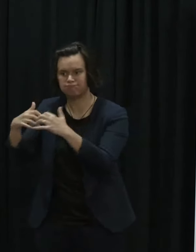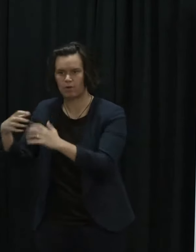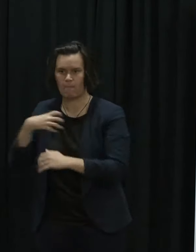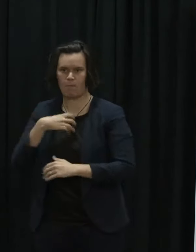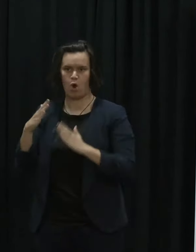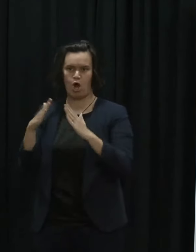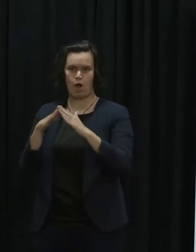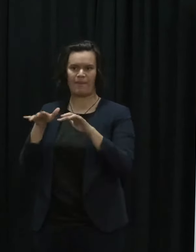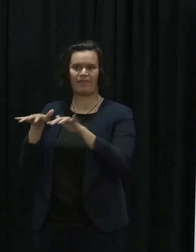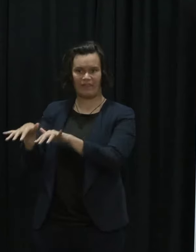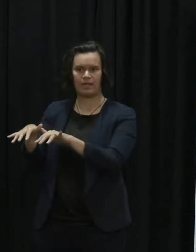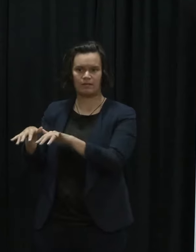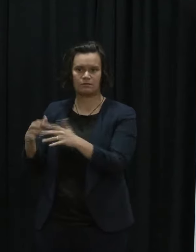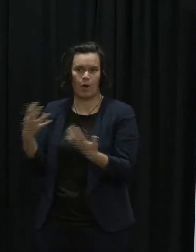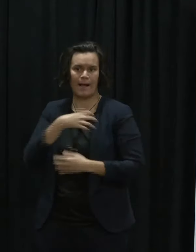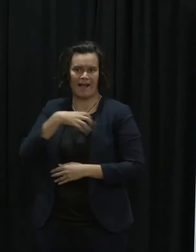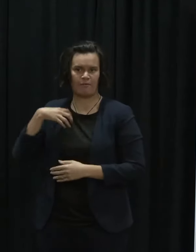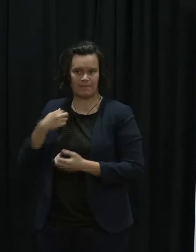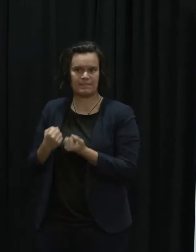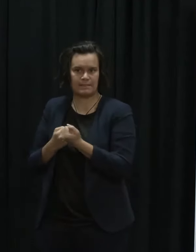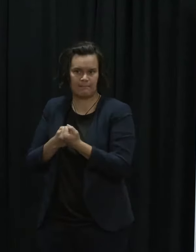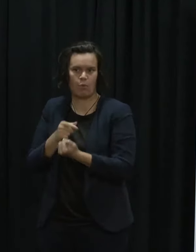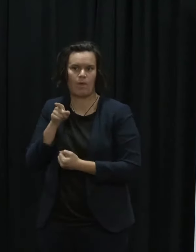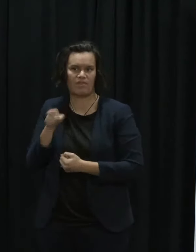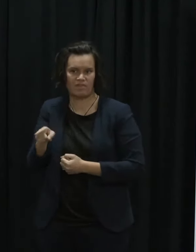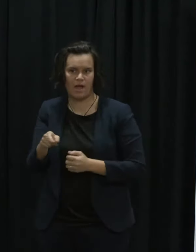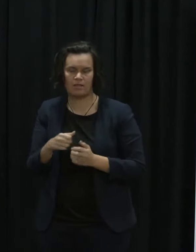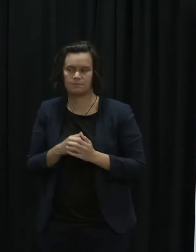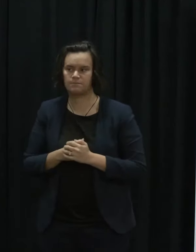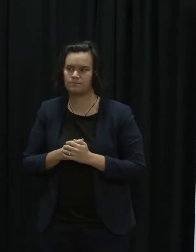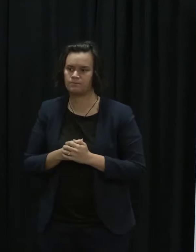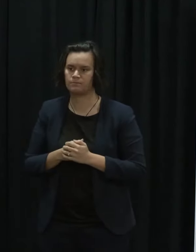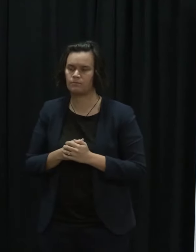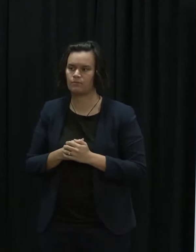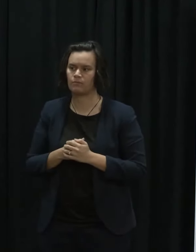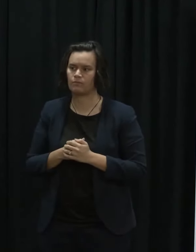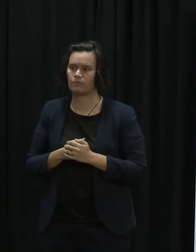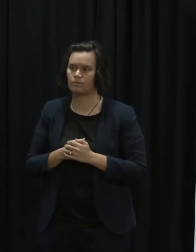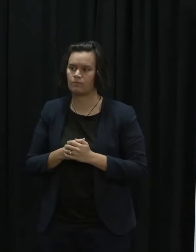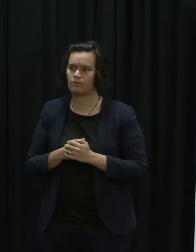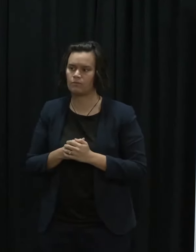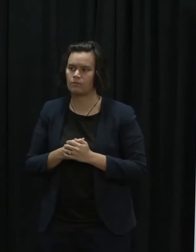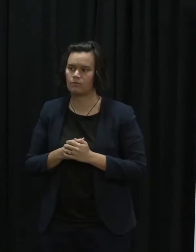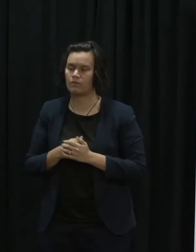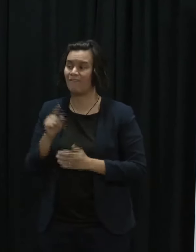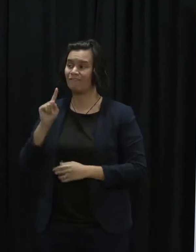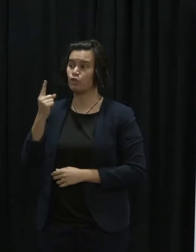see the most demand. Name any area and you will have seen us pull a lever because we